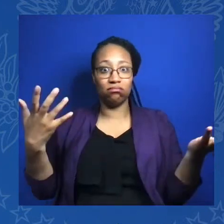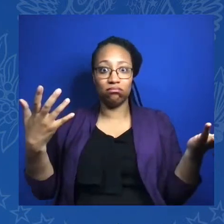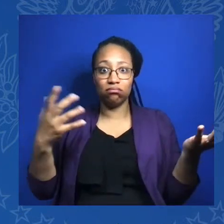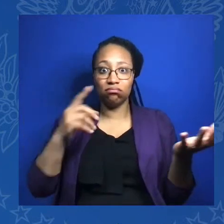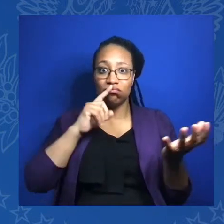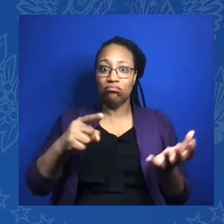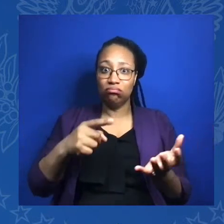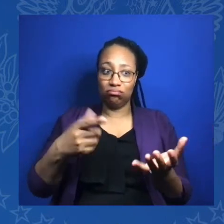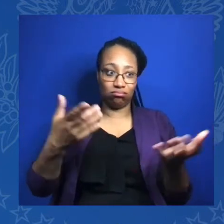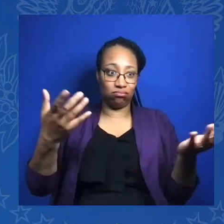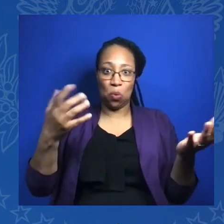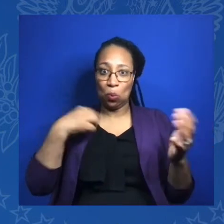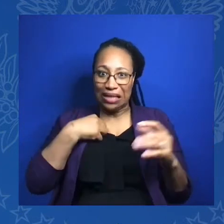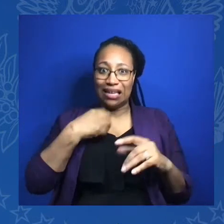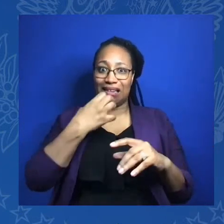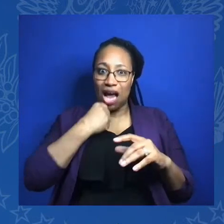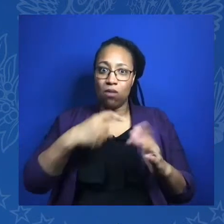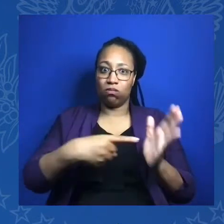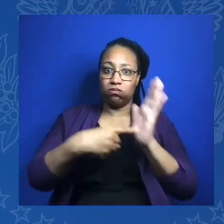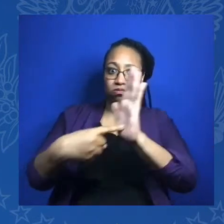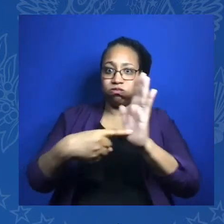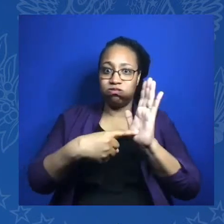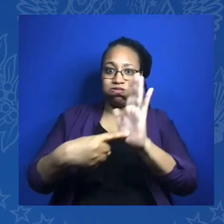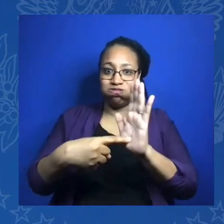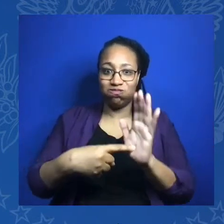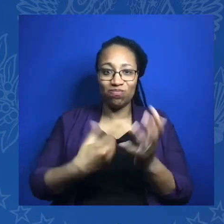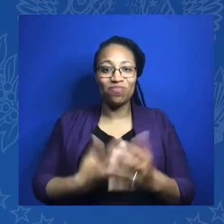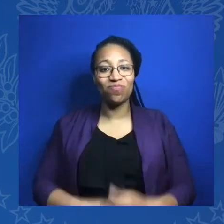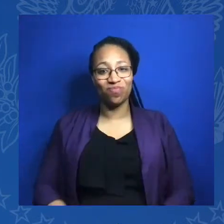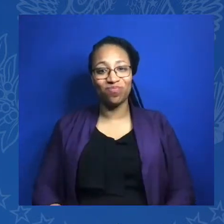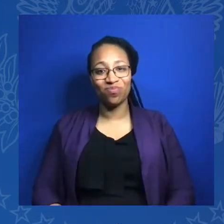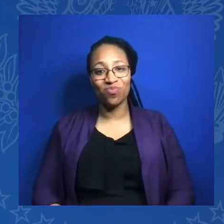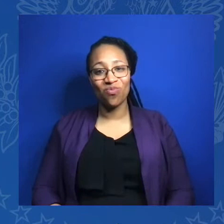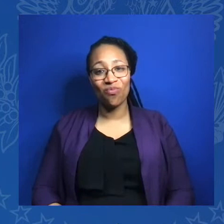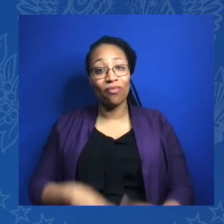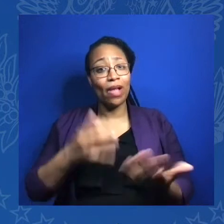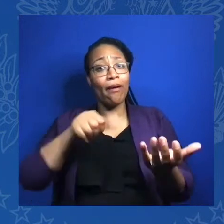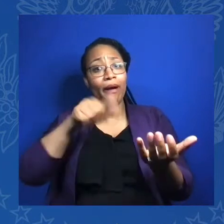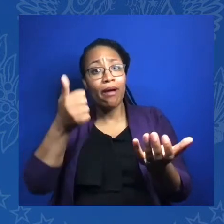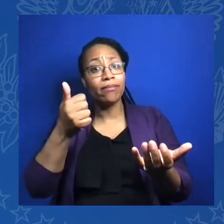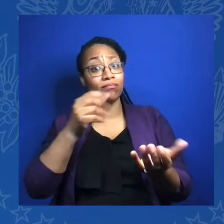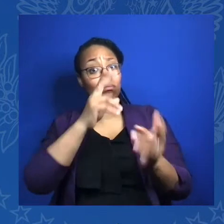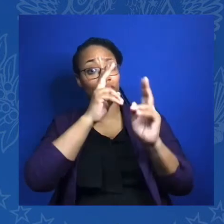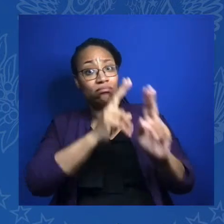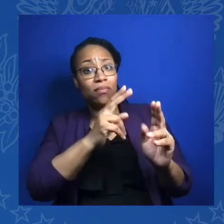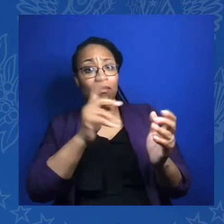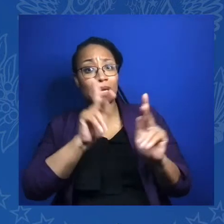You know, she was among the very best. We talked about it at the table.